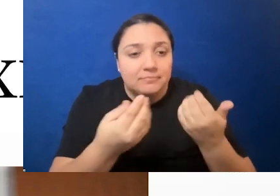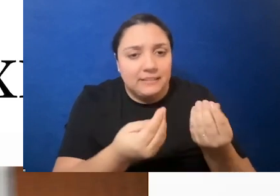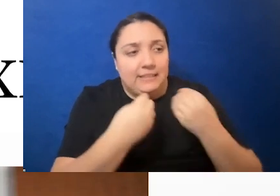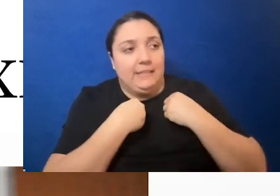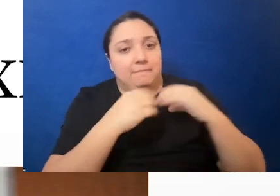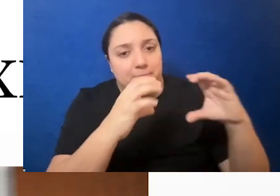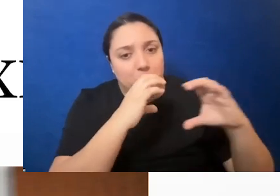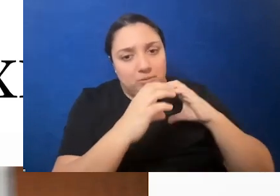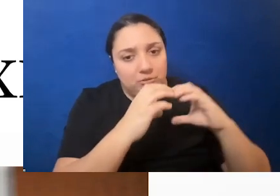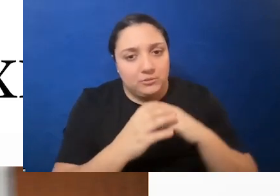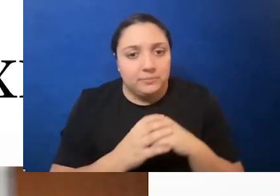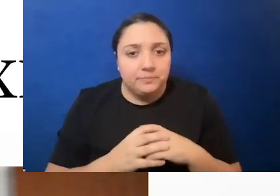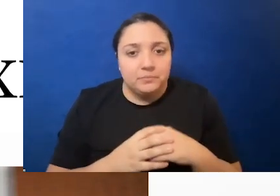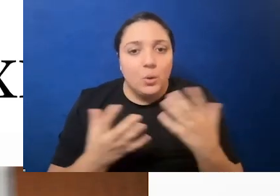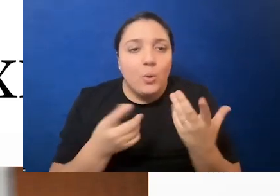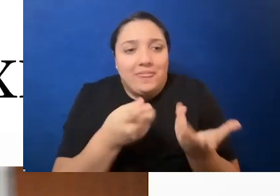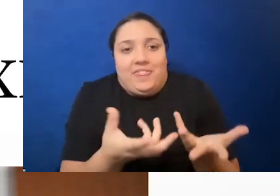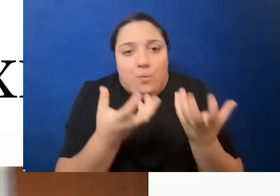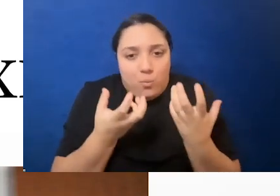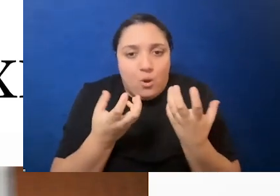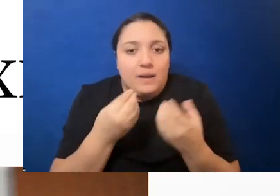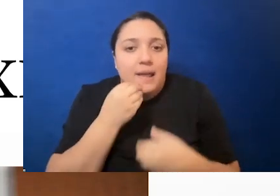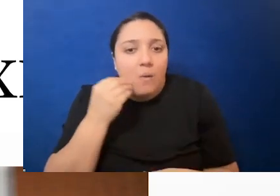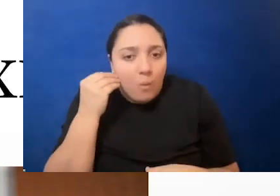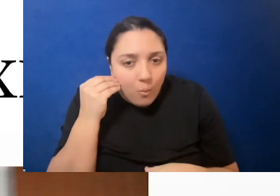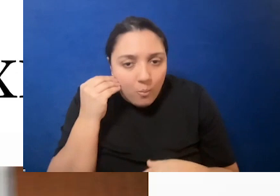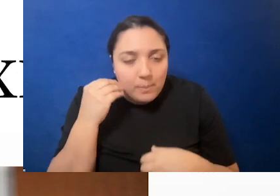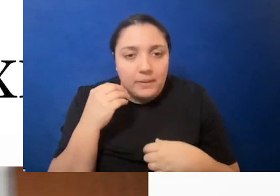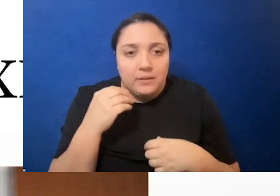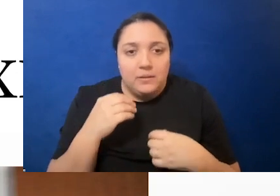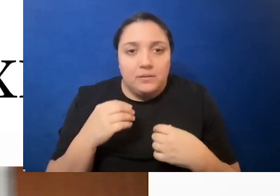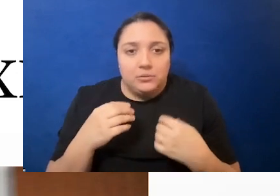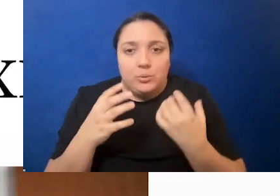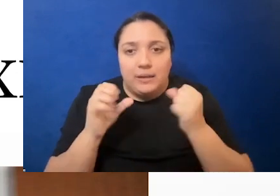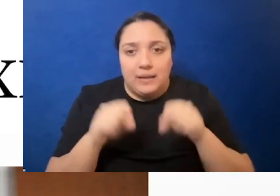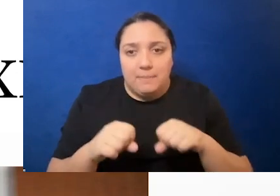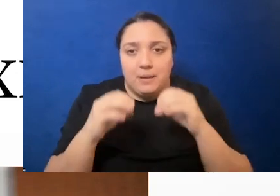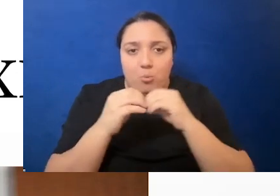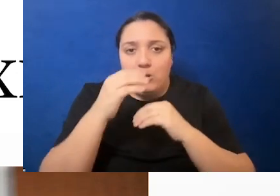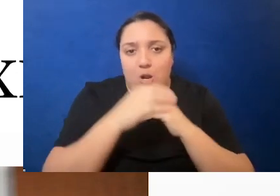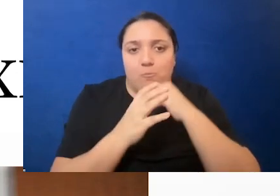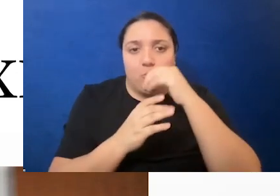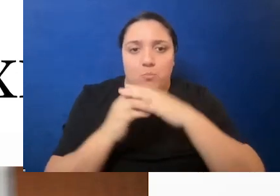AND LET THEM COMMUNICATE WITH THEM AND WHAT THEY WOULD LIKE TO SEE AT HOME.